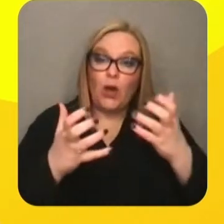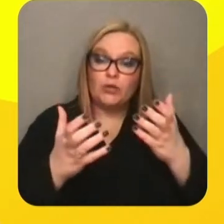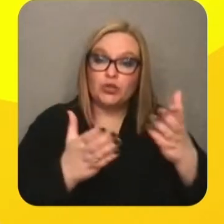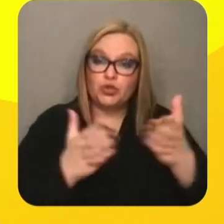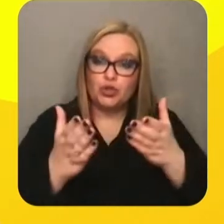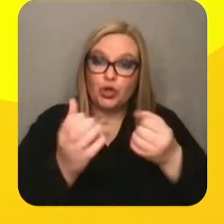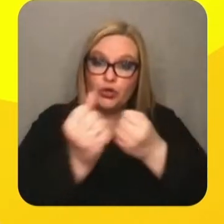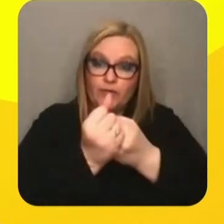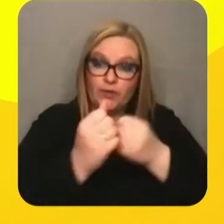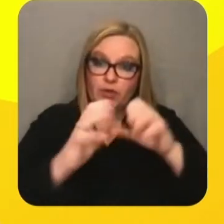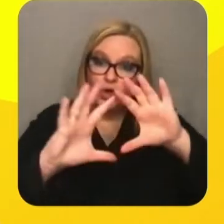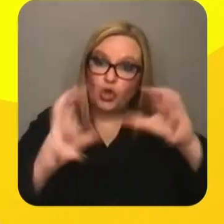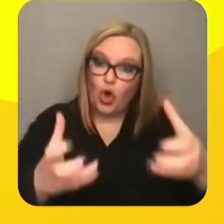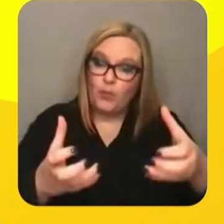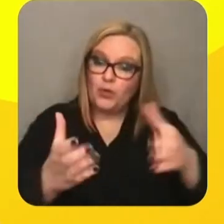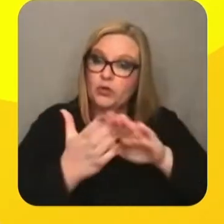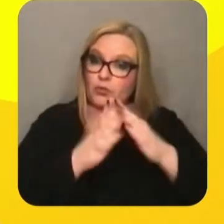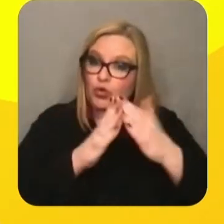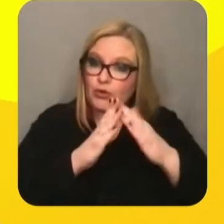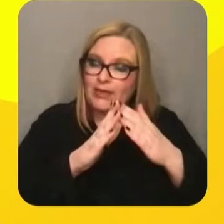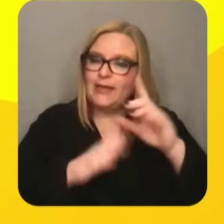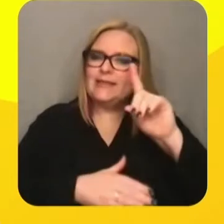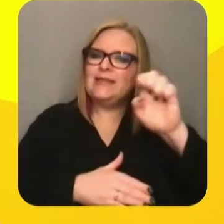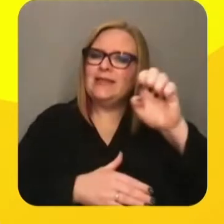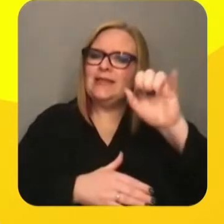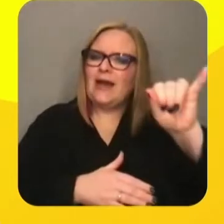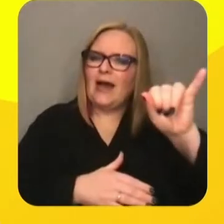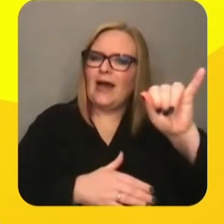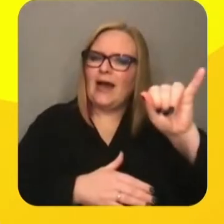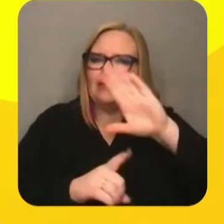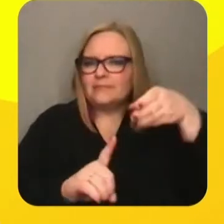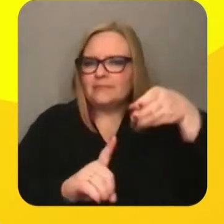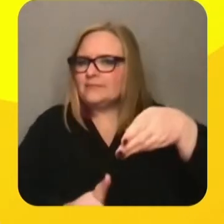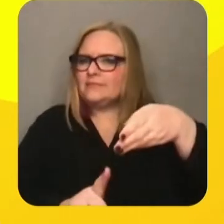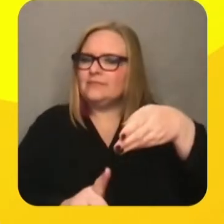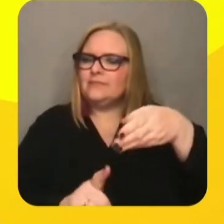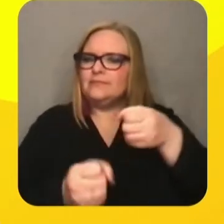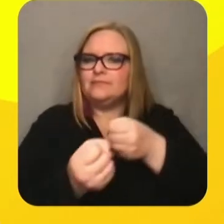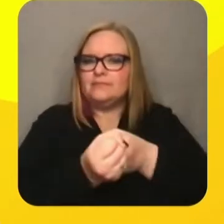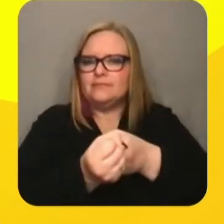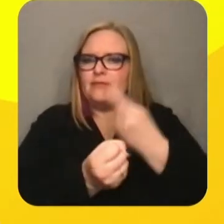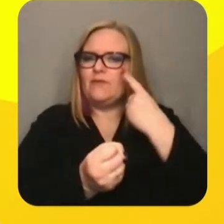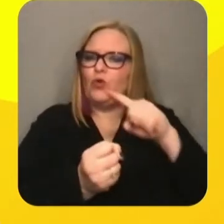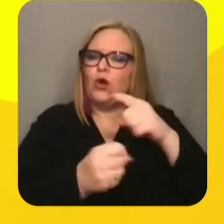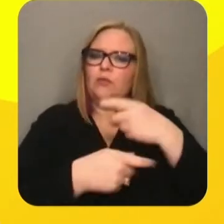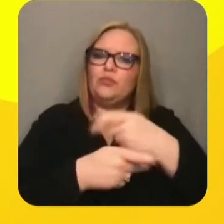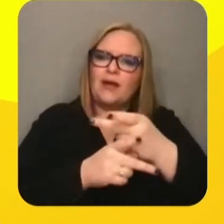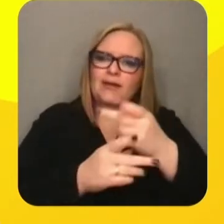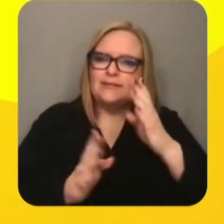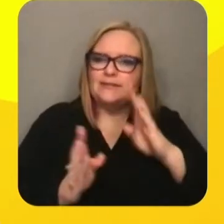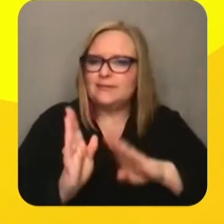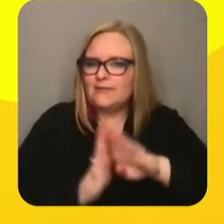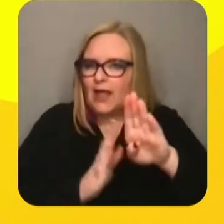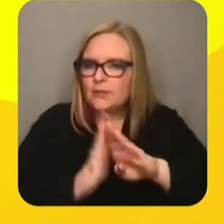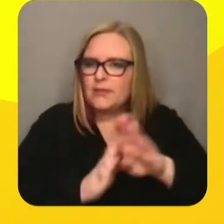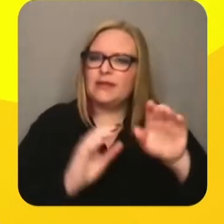right, DEI is absolutely central to product development, to being able to create a product that resonates